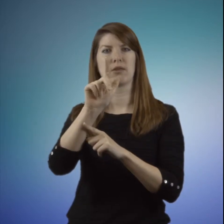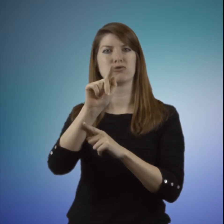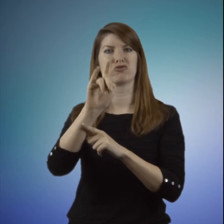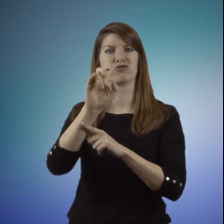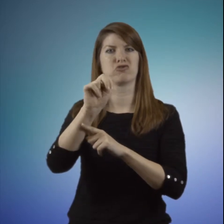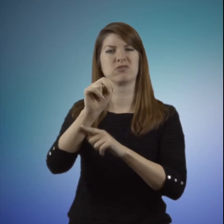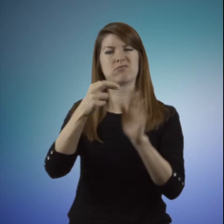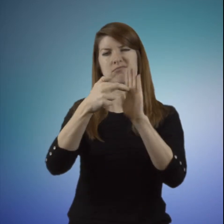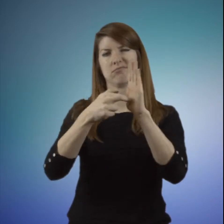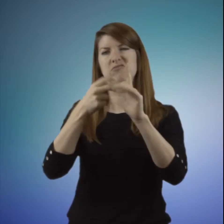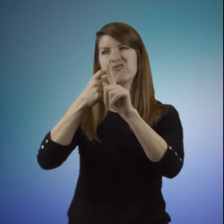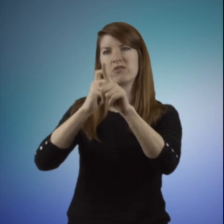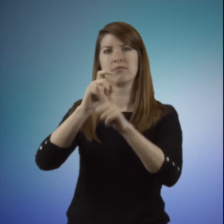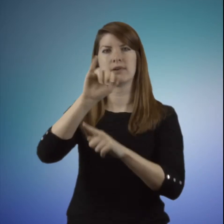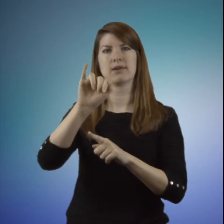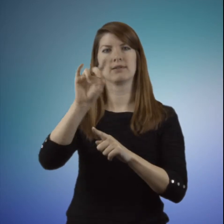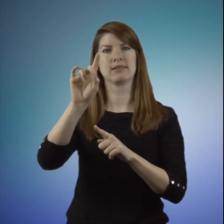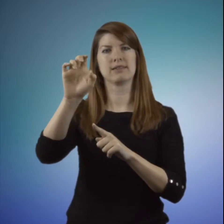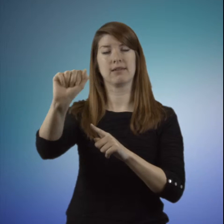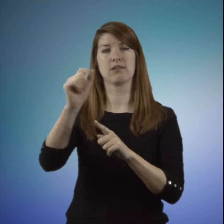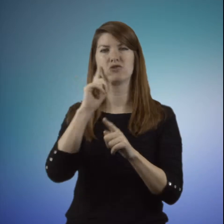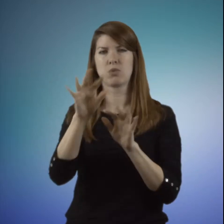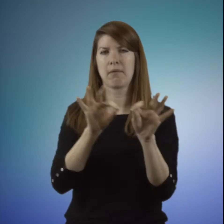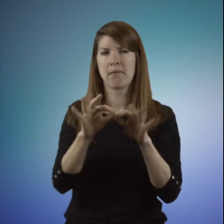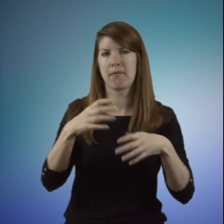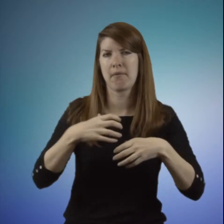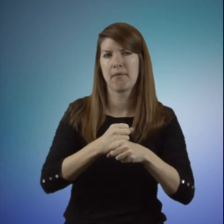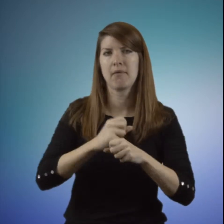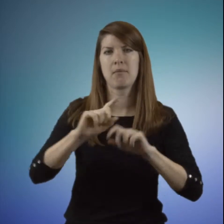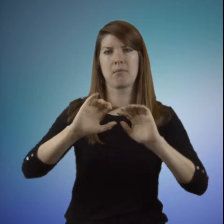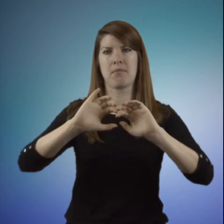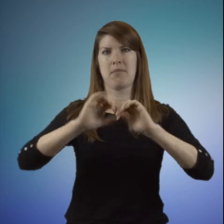And just a brief description of how laws come about.